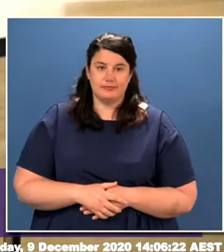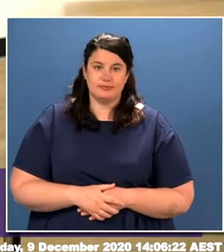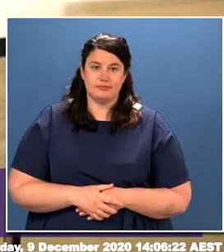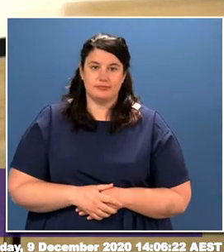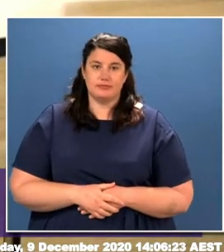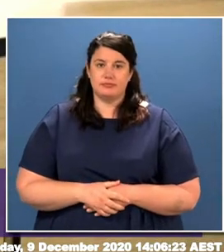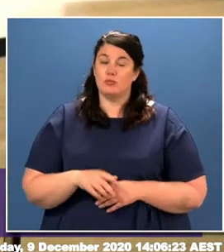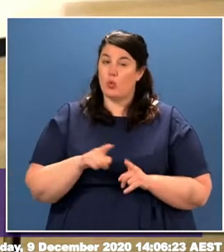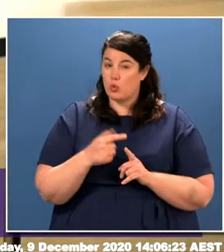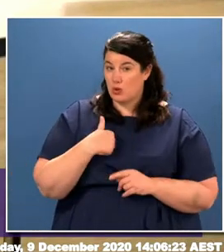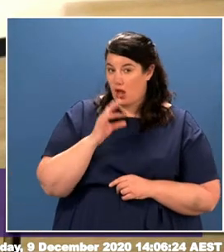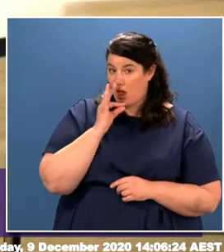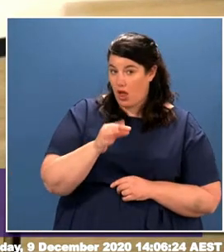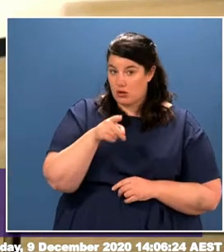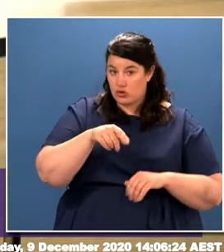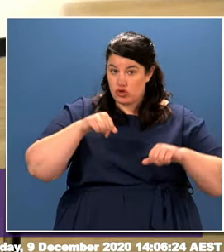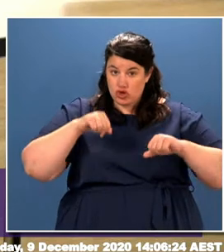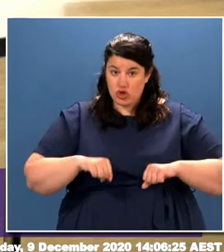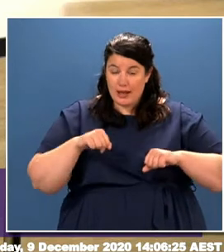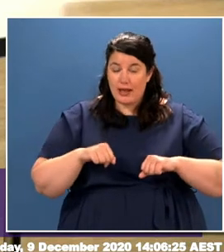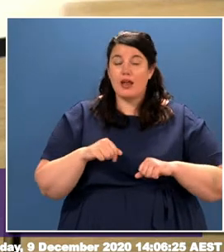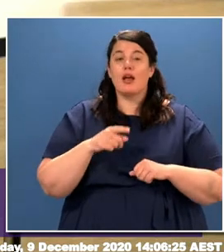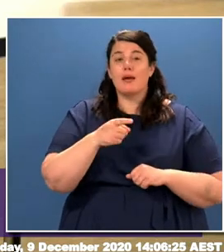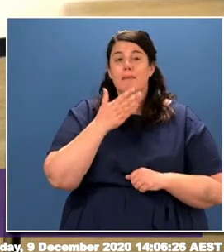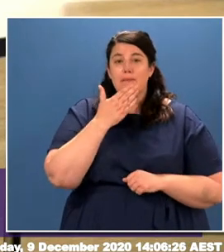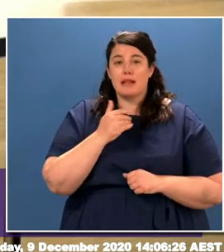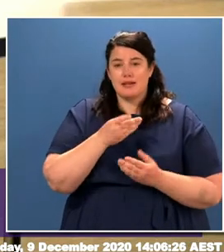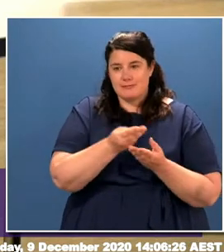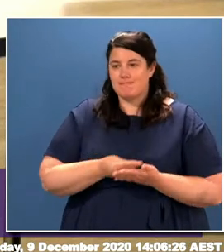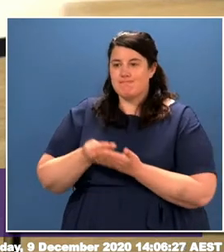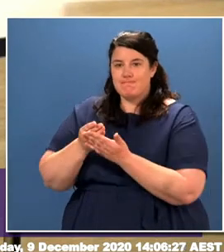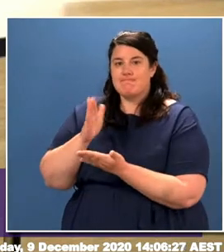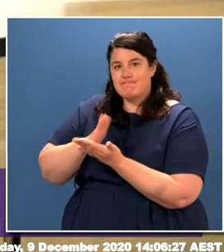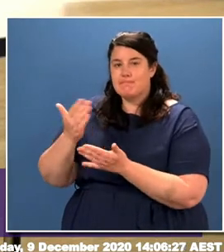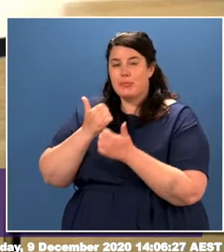I also request that those annexures are tendered into evidence, and that they be